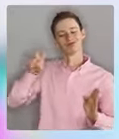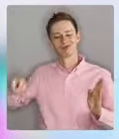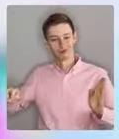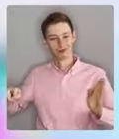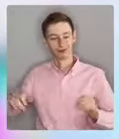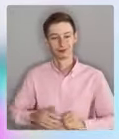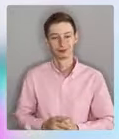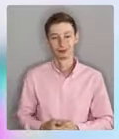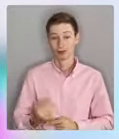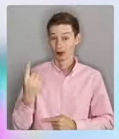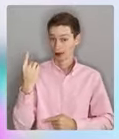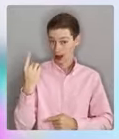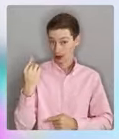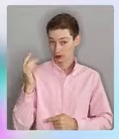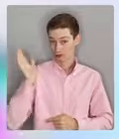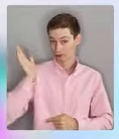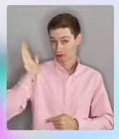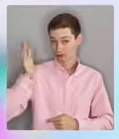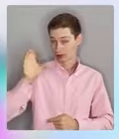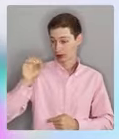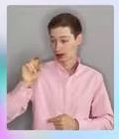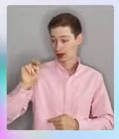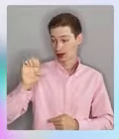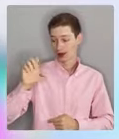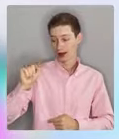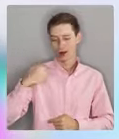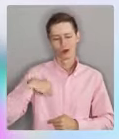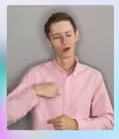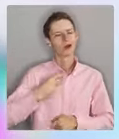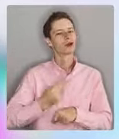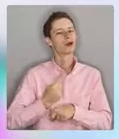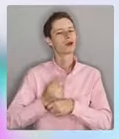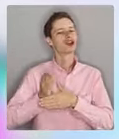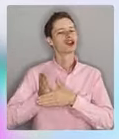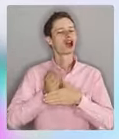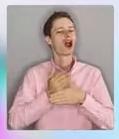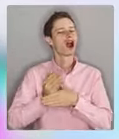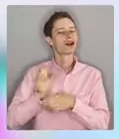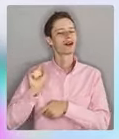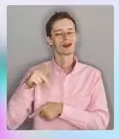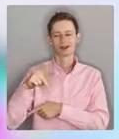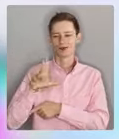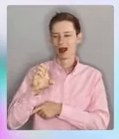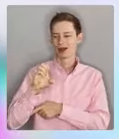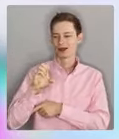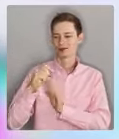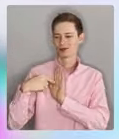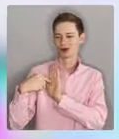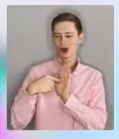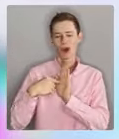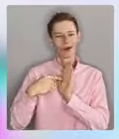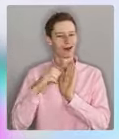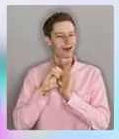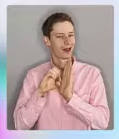During Connect last year, we walked through SharedSpaces as an example of how you can add multiplayer services to your app.